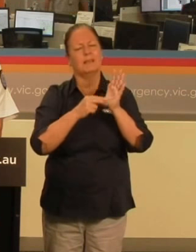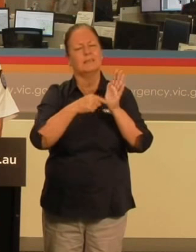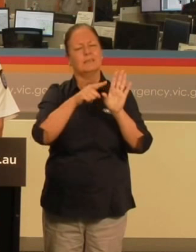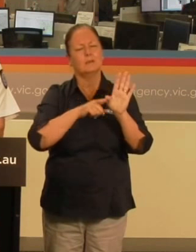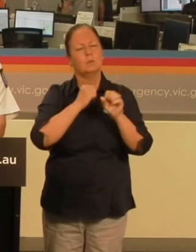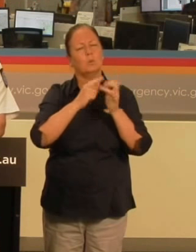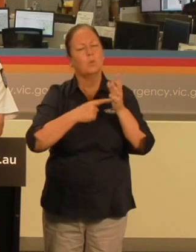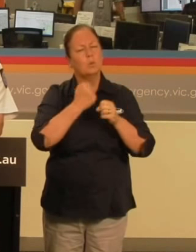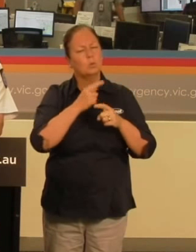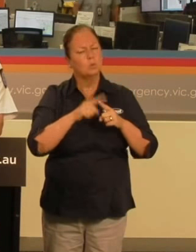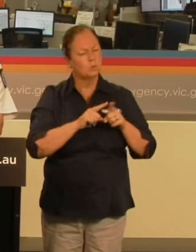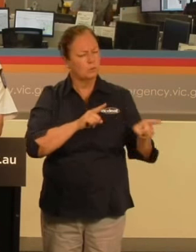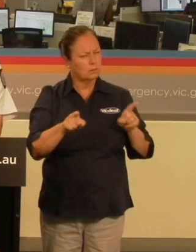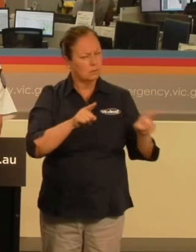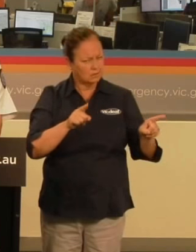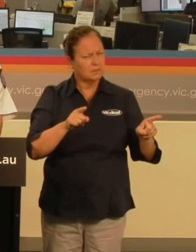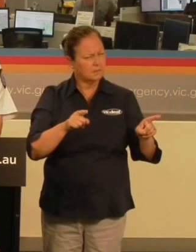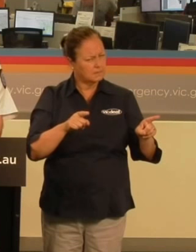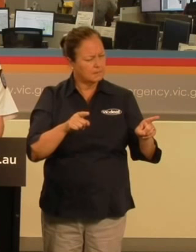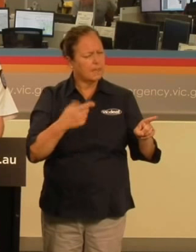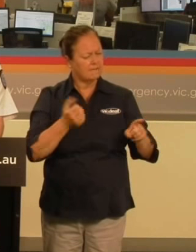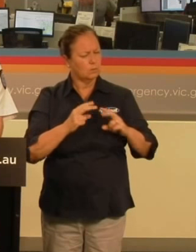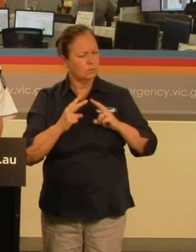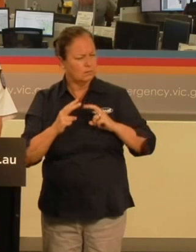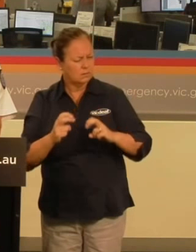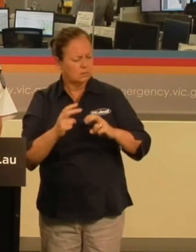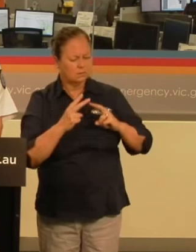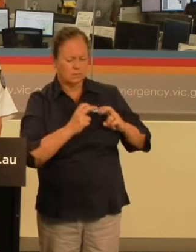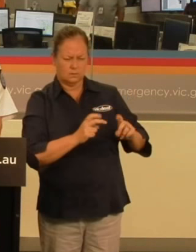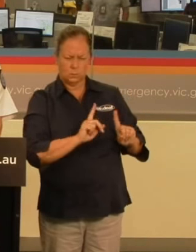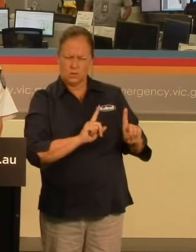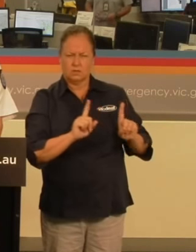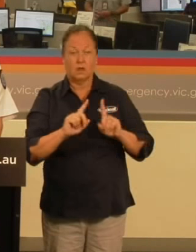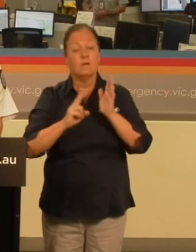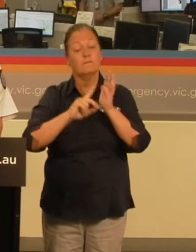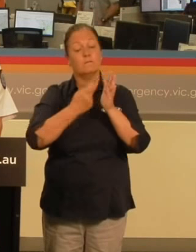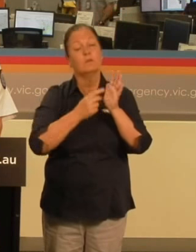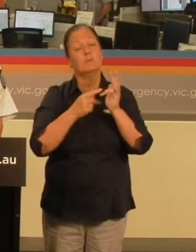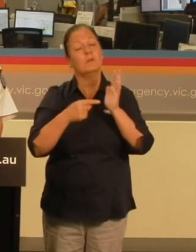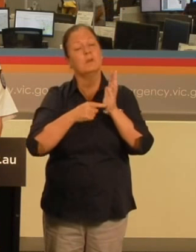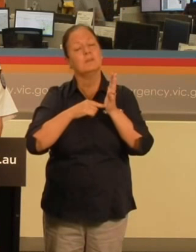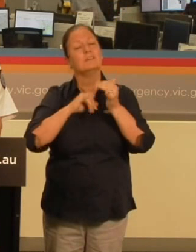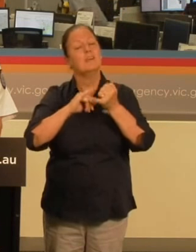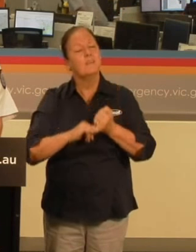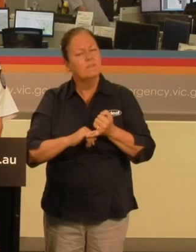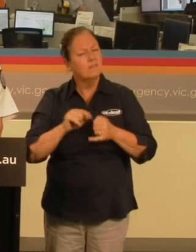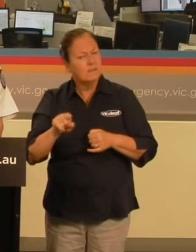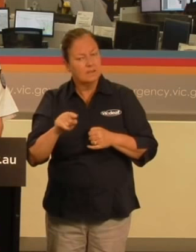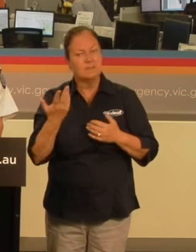ensure that they are investigated in the right process Eastern Suburbs Vermont south so you've got some that are in suburbia and some that are on the edges